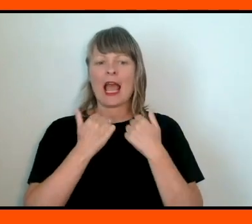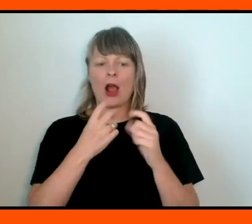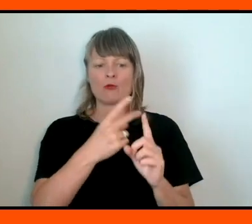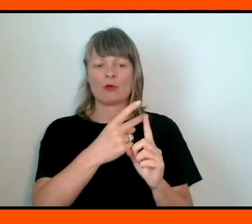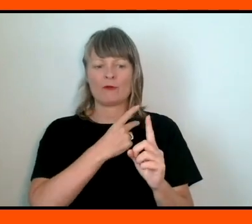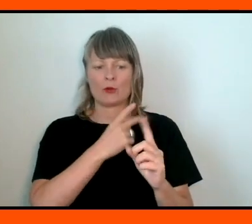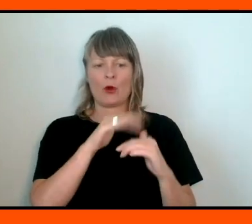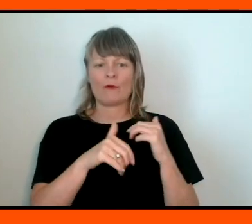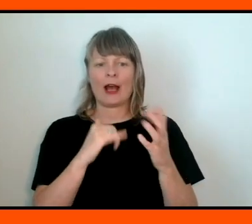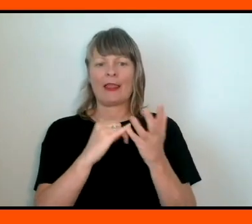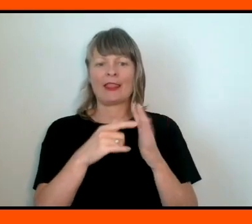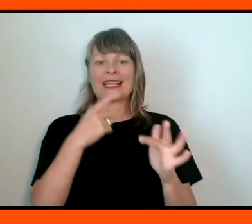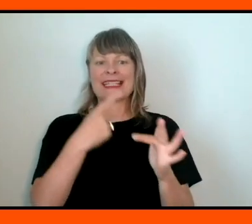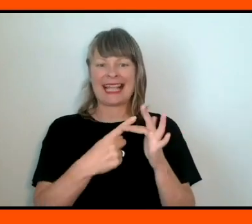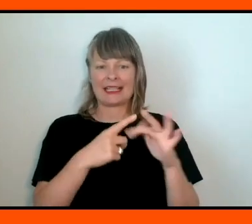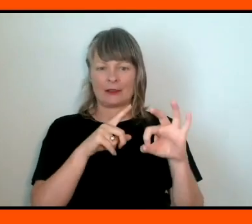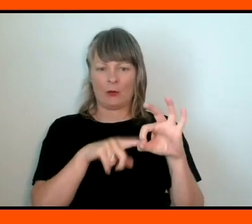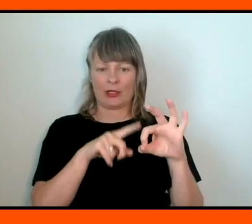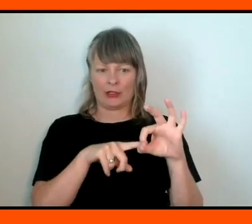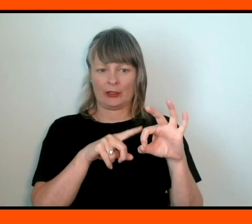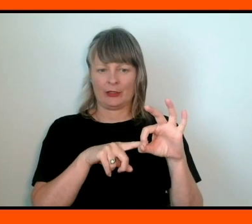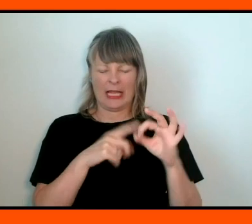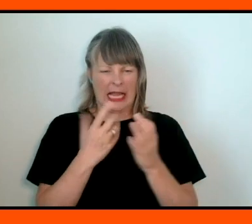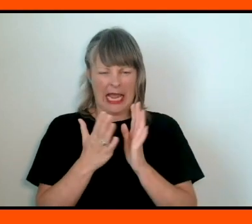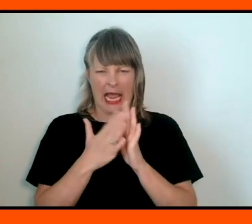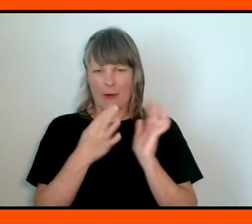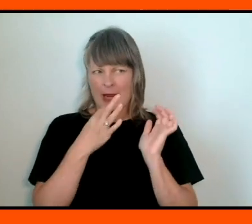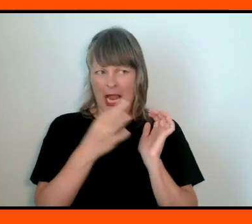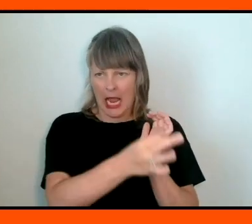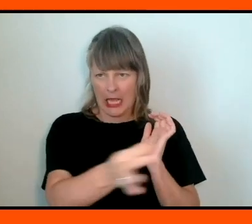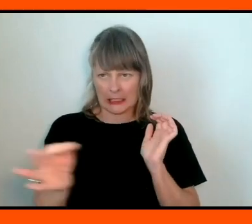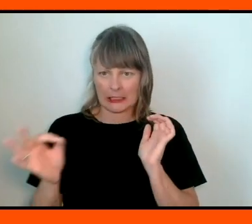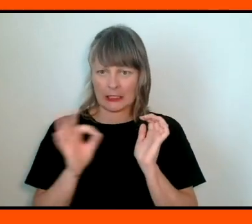and how we ask that to get the most value of the data,